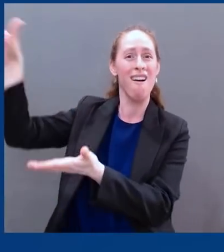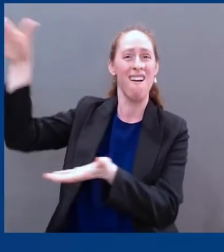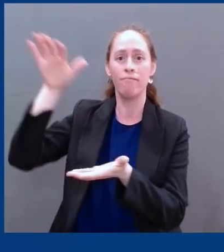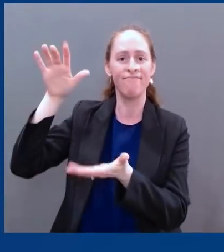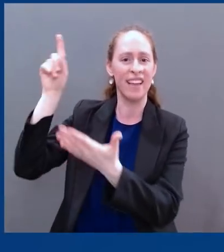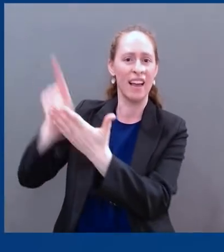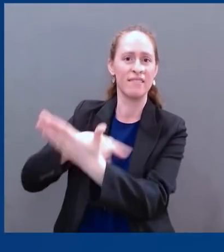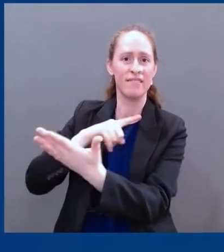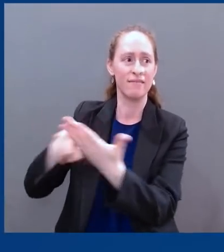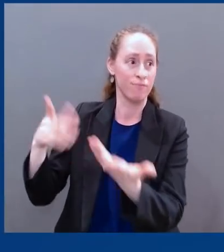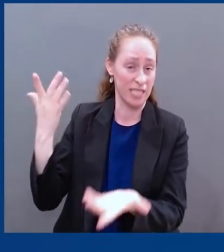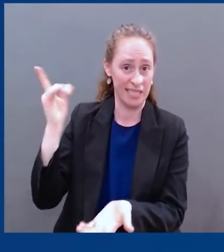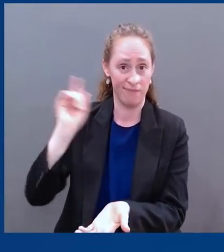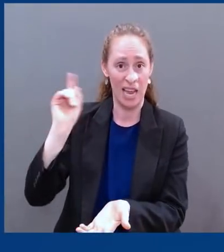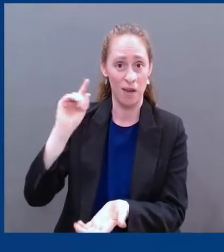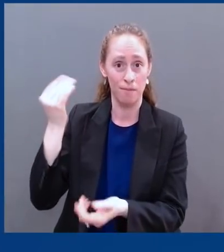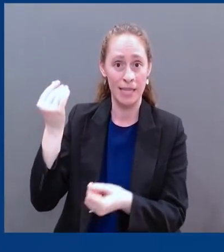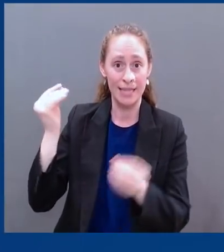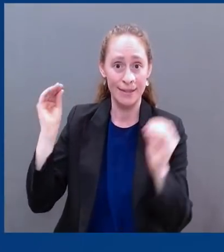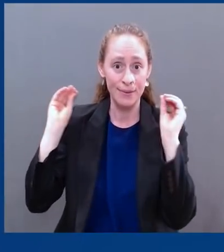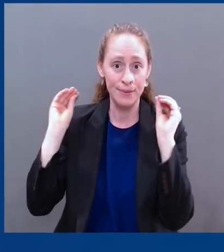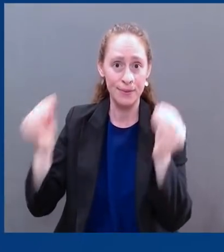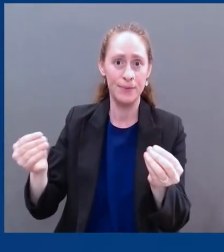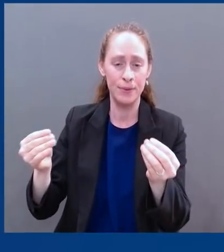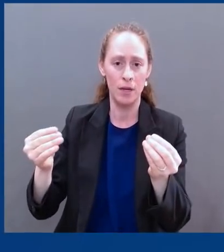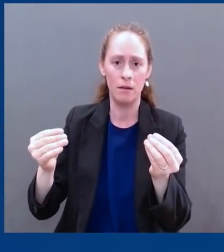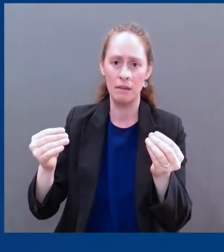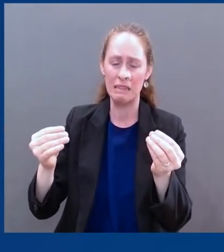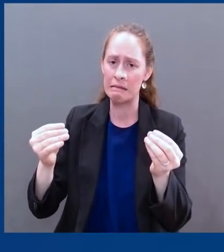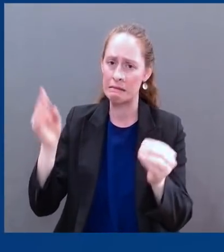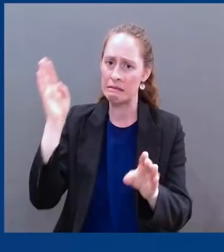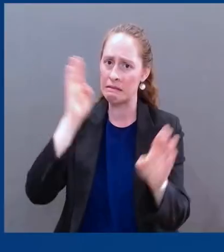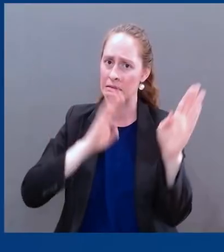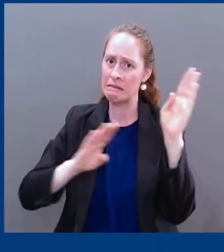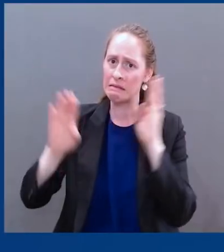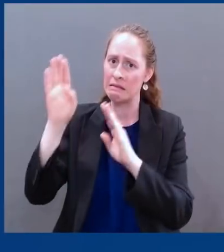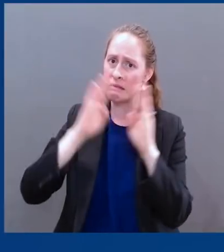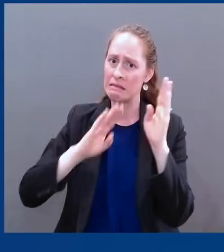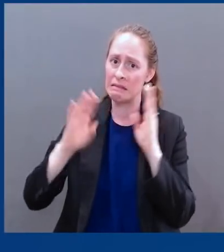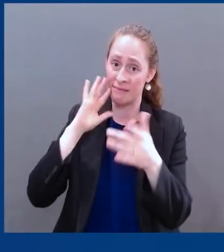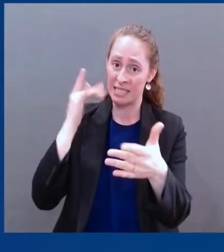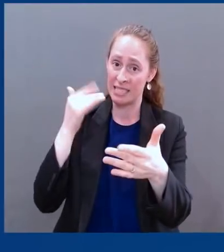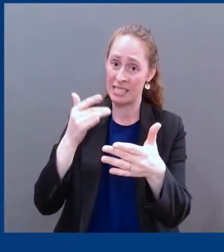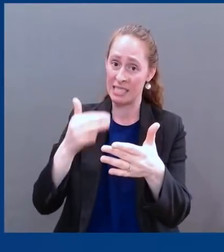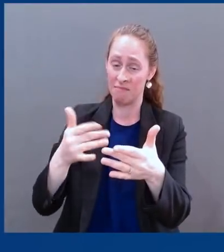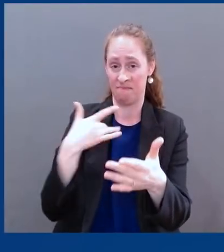is projected to start to run out by late May. One of the consequences of diminishing supply